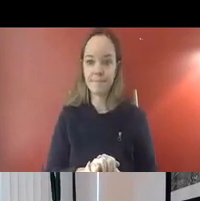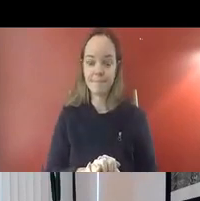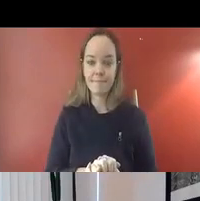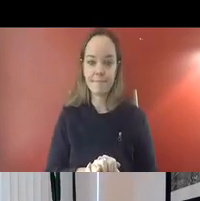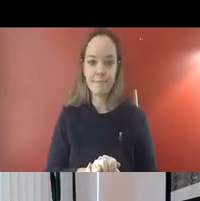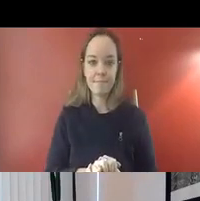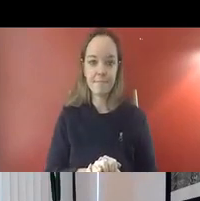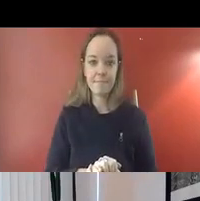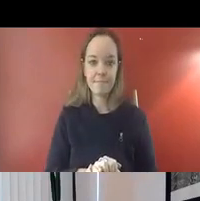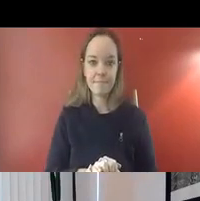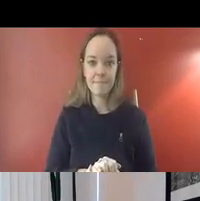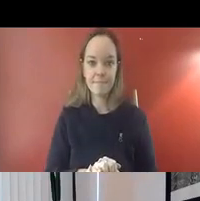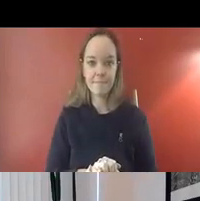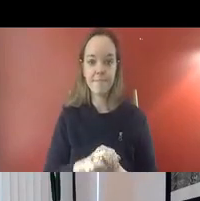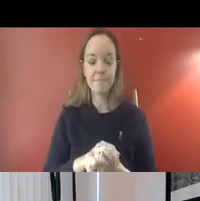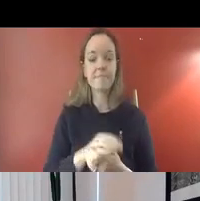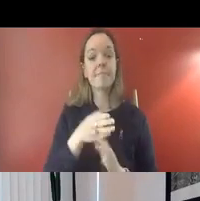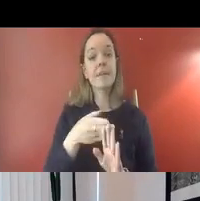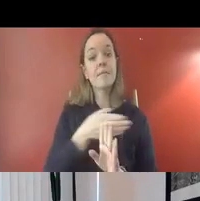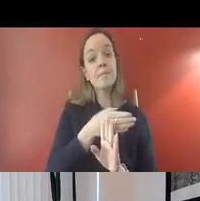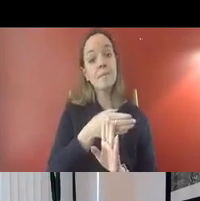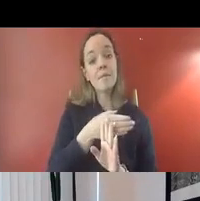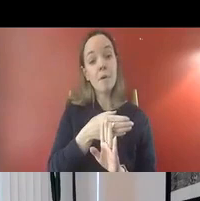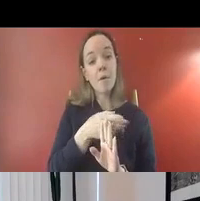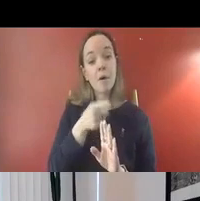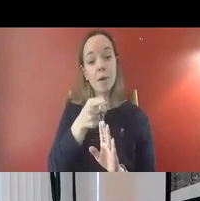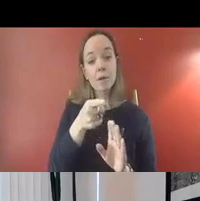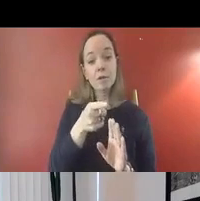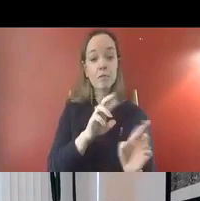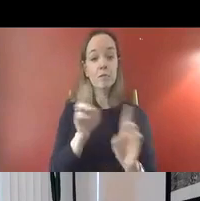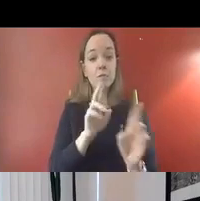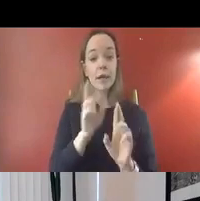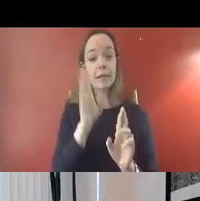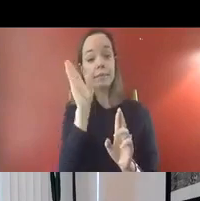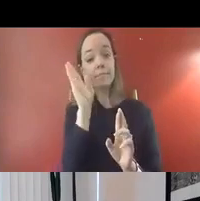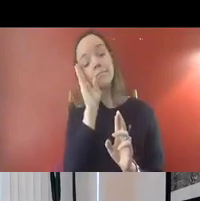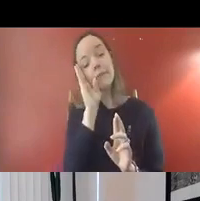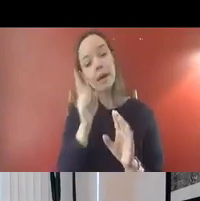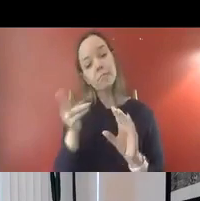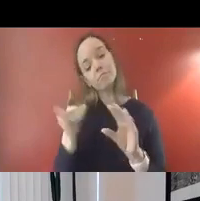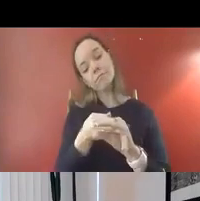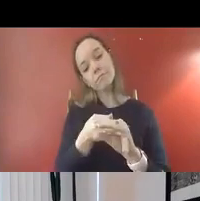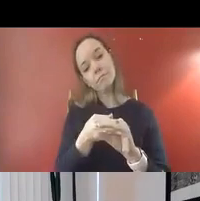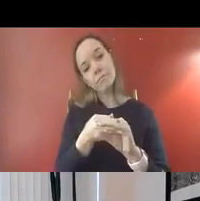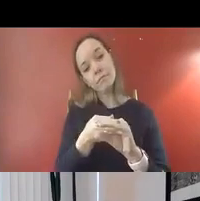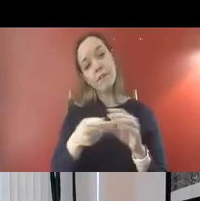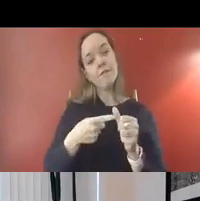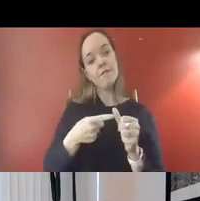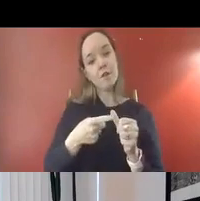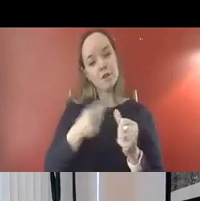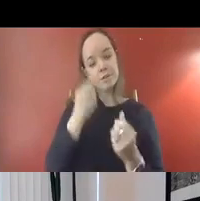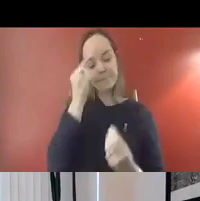just before you go to sleep you're gonna emotions, so here's the recommendation. So ask yourself, "What went well today, and just before you go to sleep you're gonna what was my role in making that happen?" ask yourself, "What went well today, and